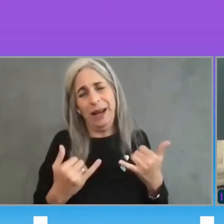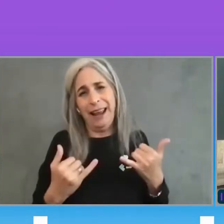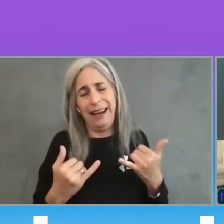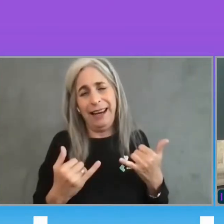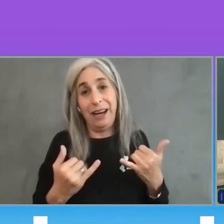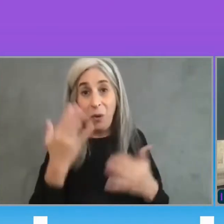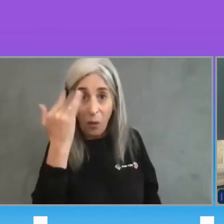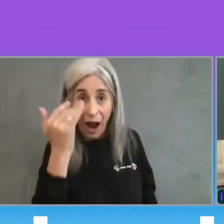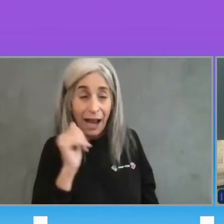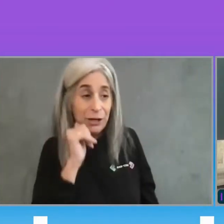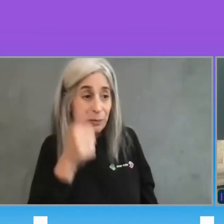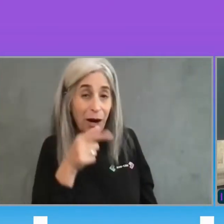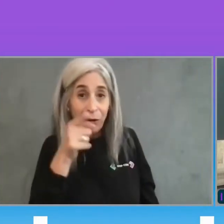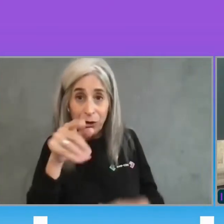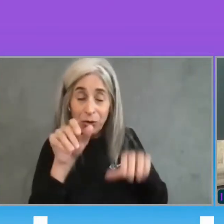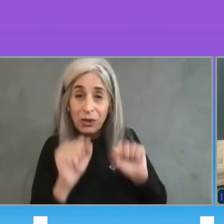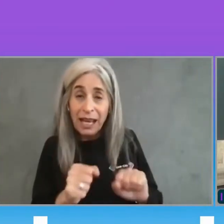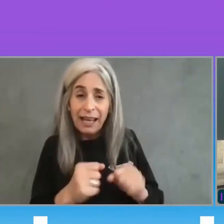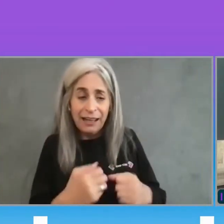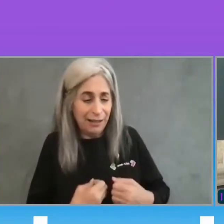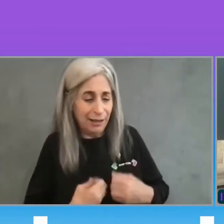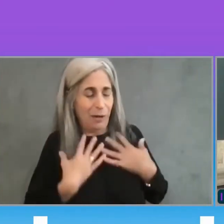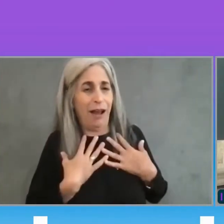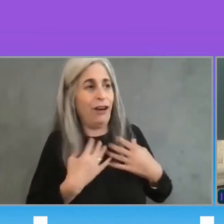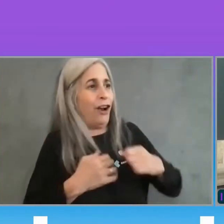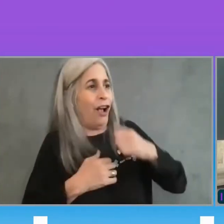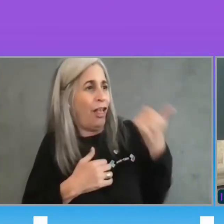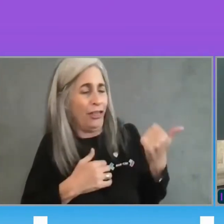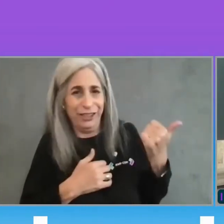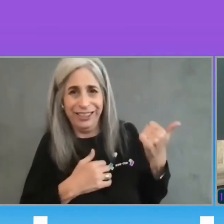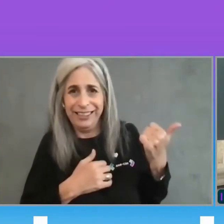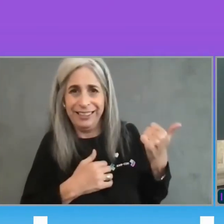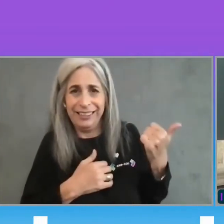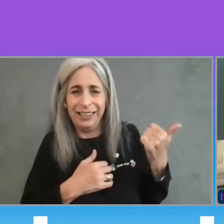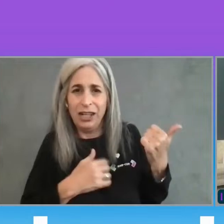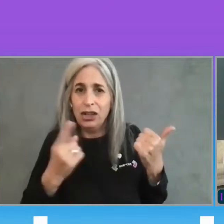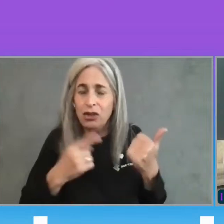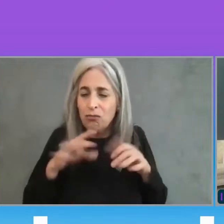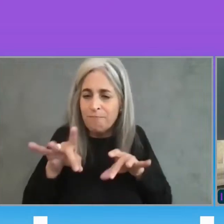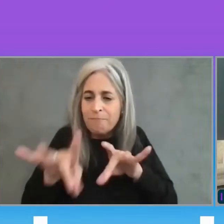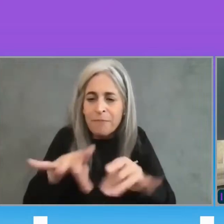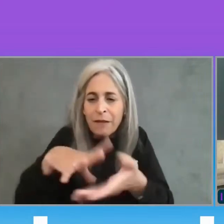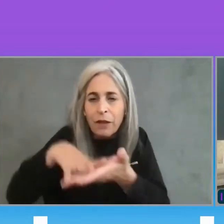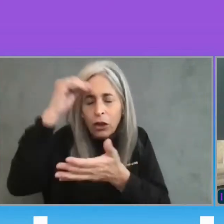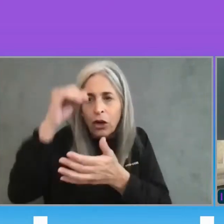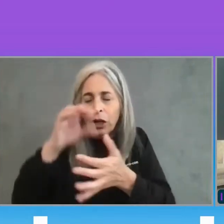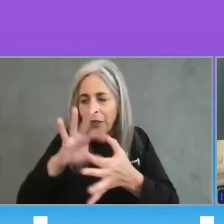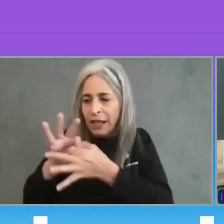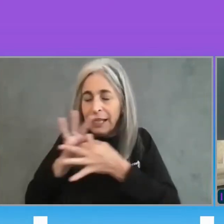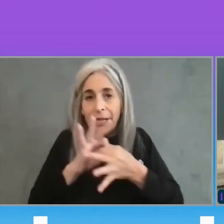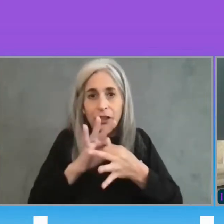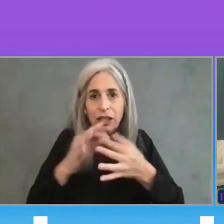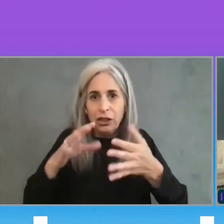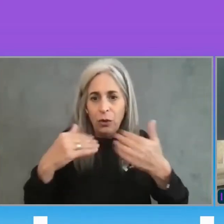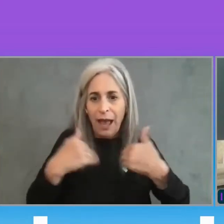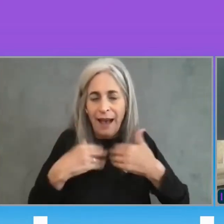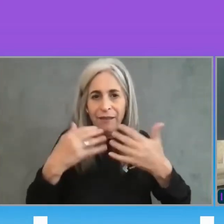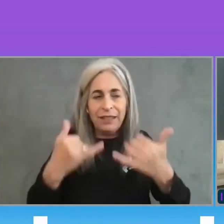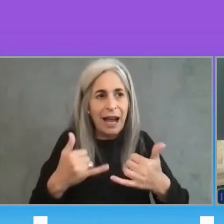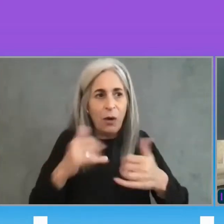that tomorrow you can be an inspiration. Take what you've learned, the connections you've